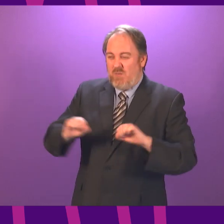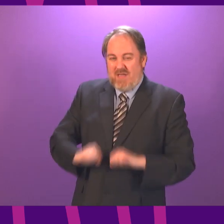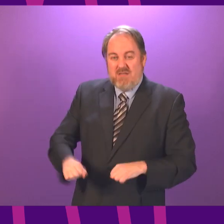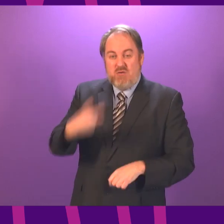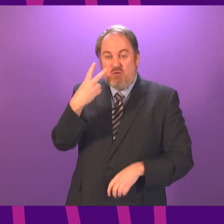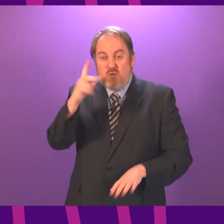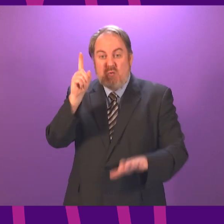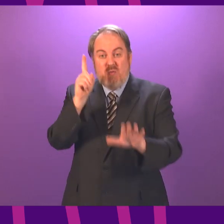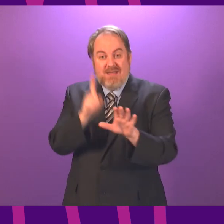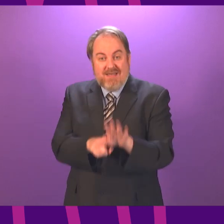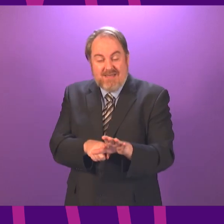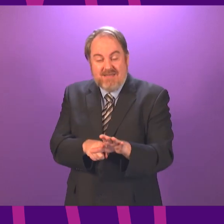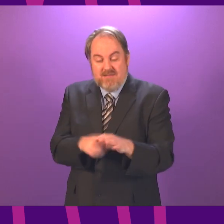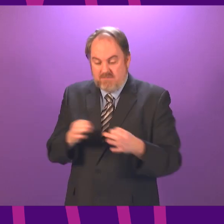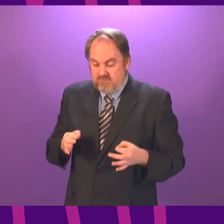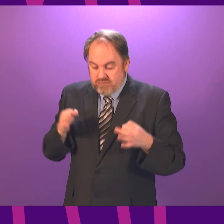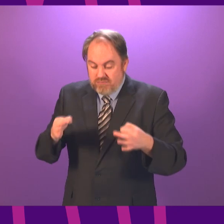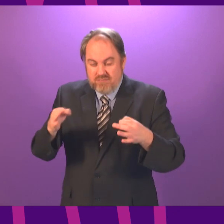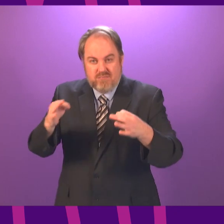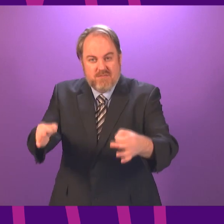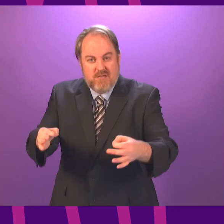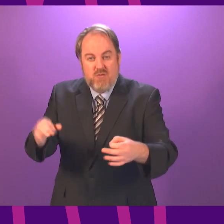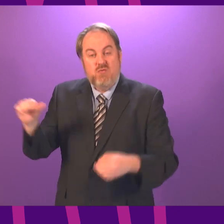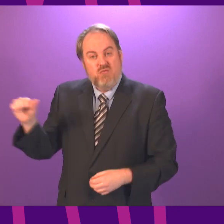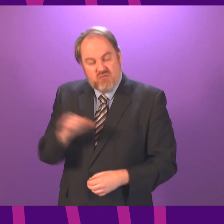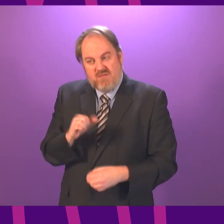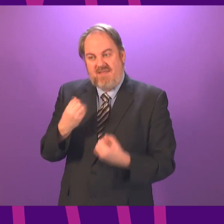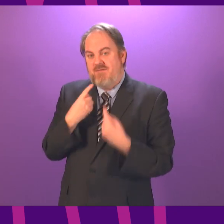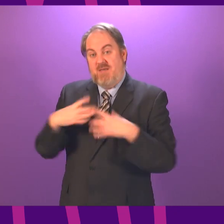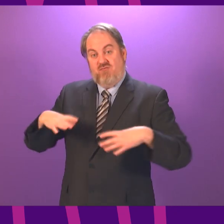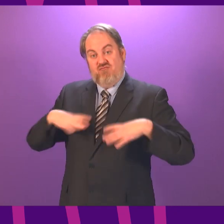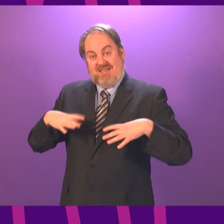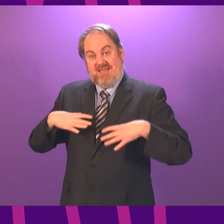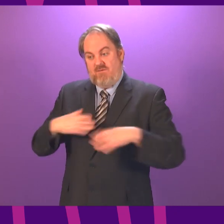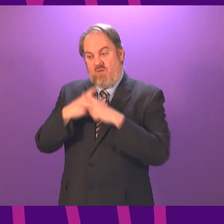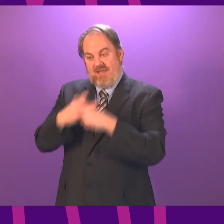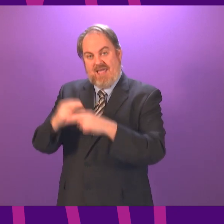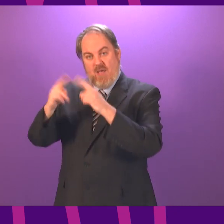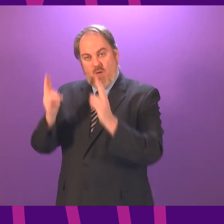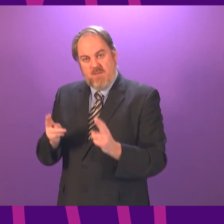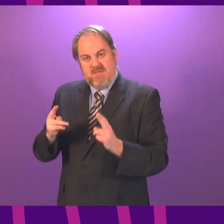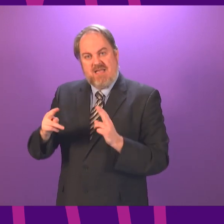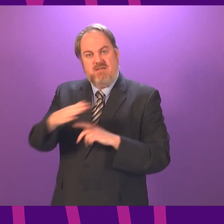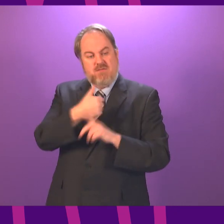and care home providers what they should be doing and how they should be doing it. Throughout the pandemic, the First Minister has sought to build her reputation on how